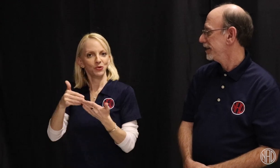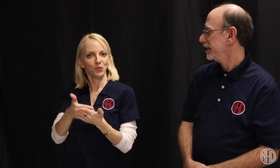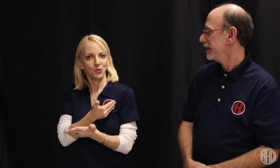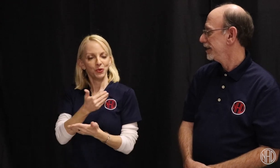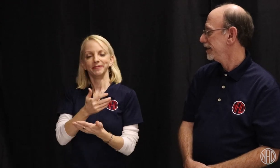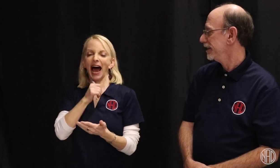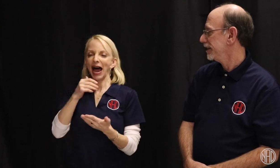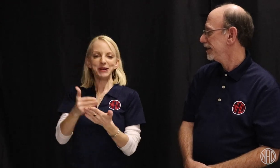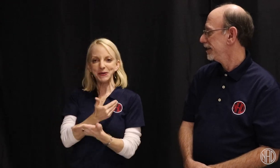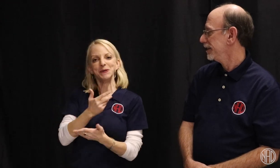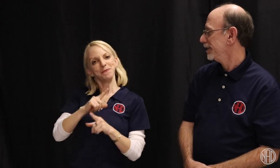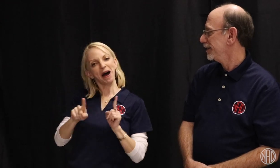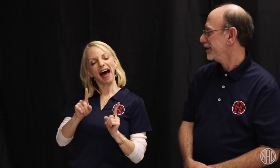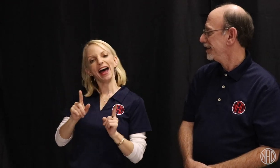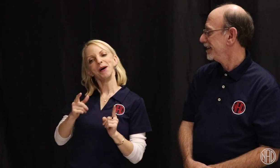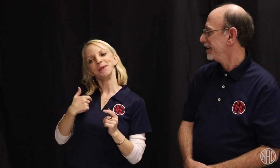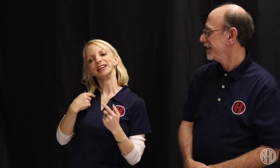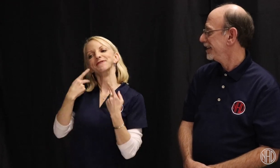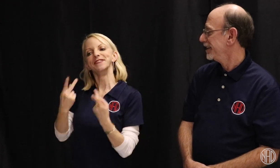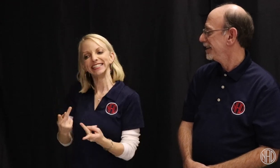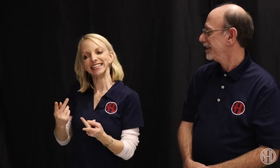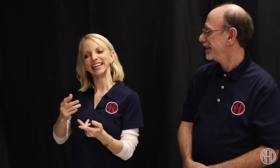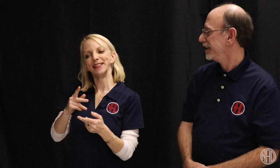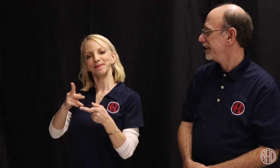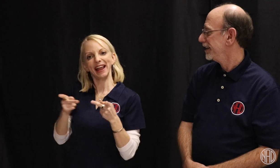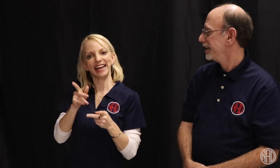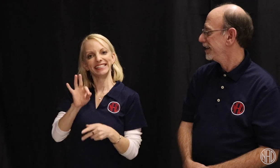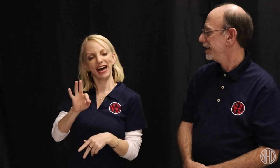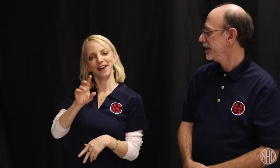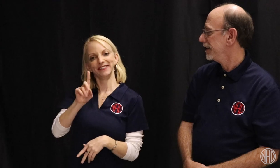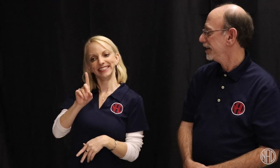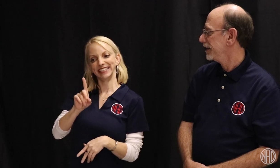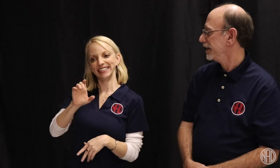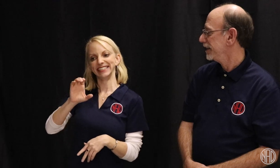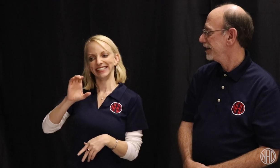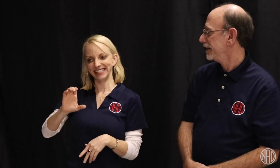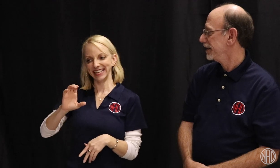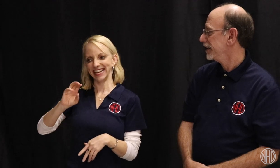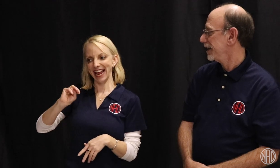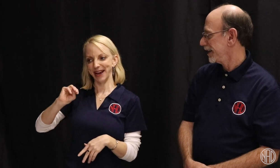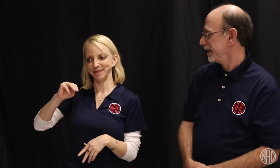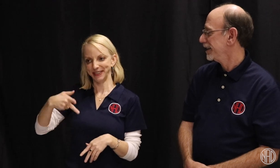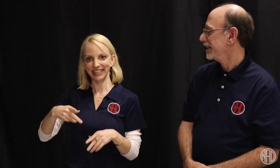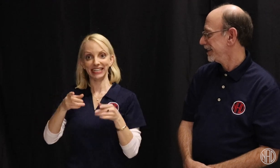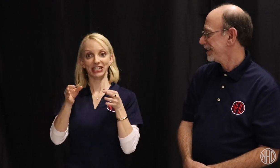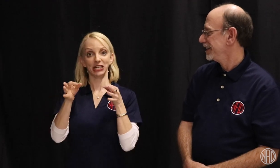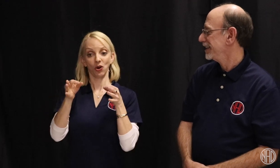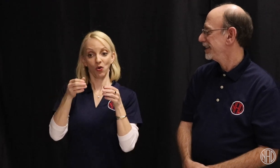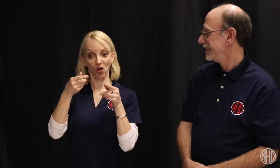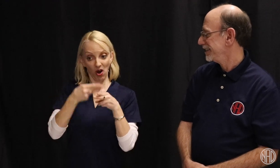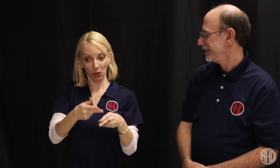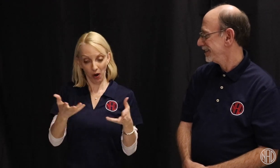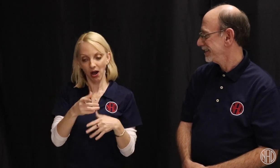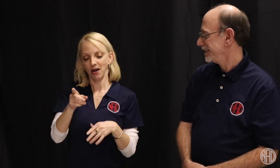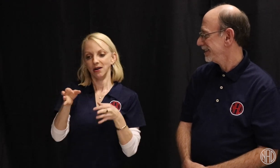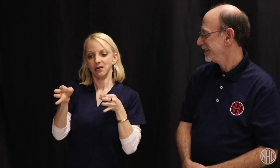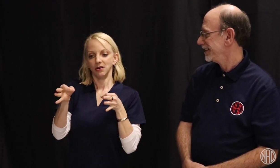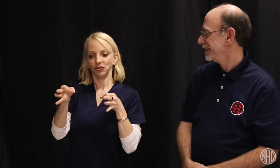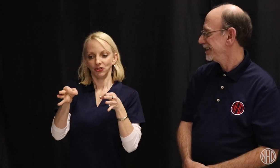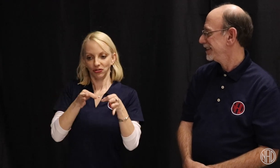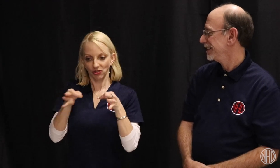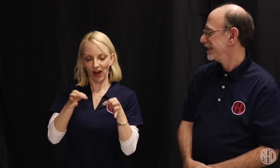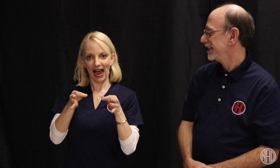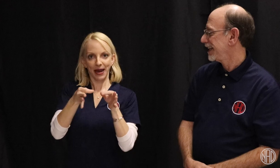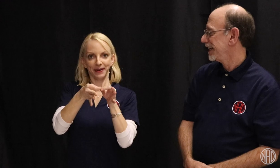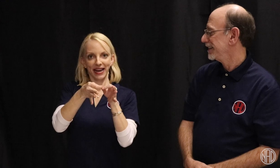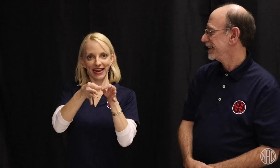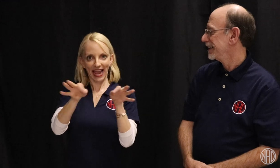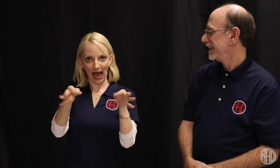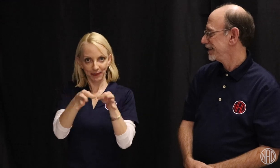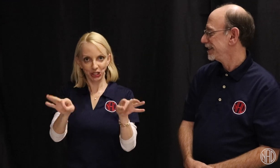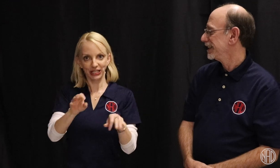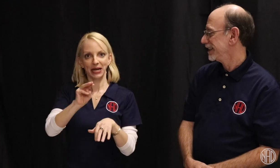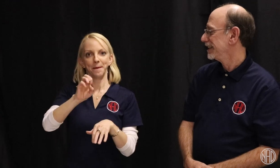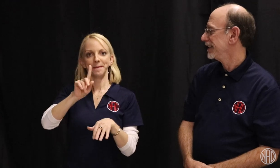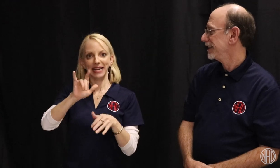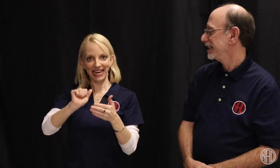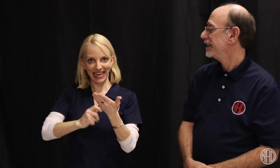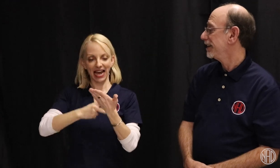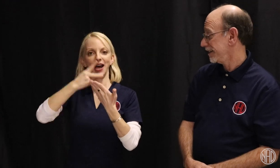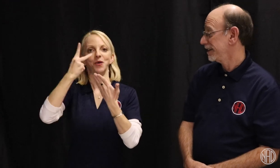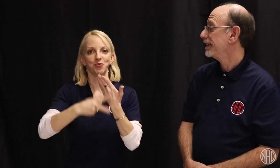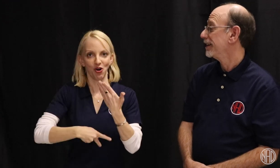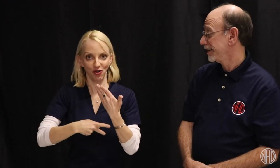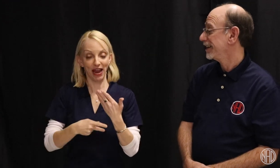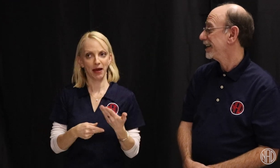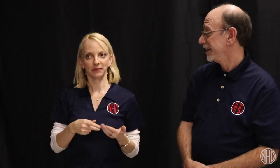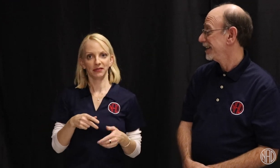the Described and Captioned Media Program (DCMP).